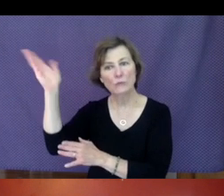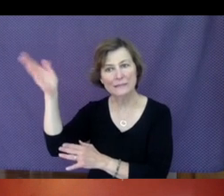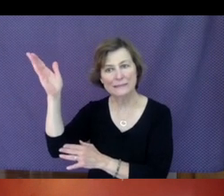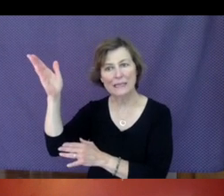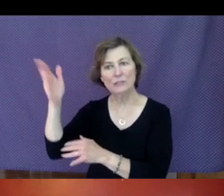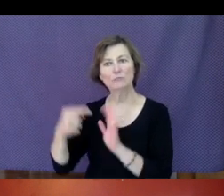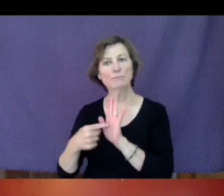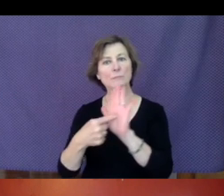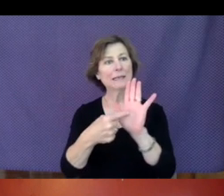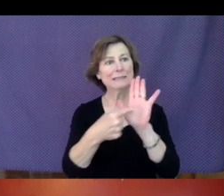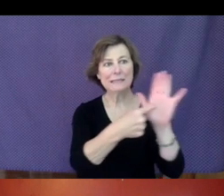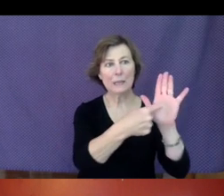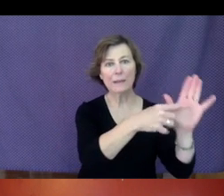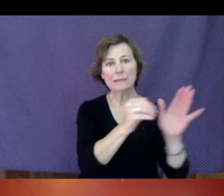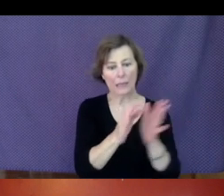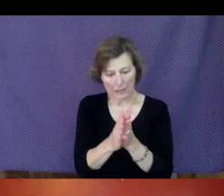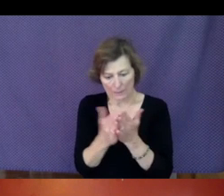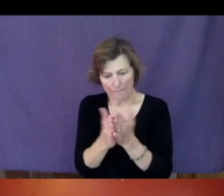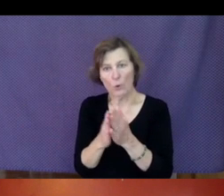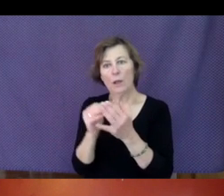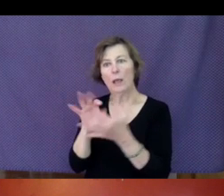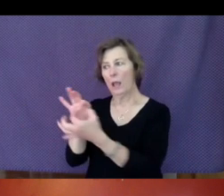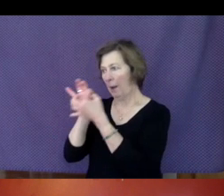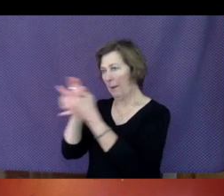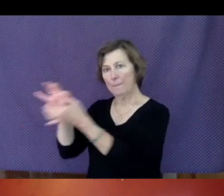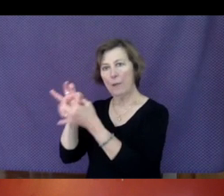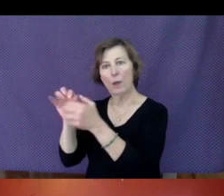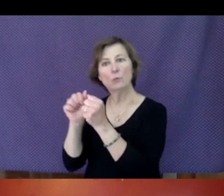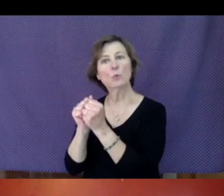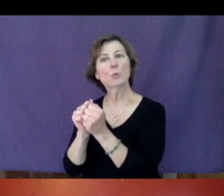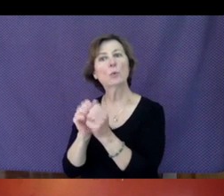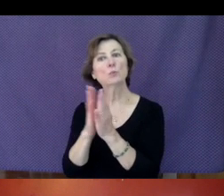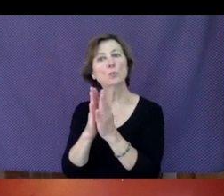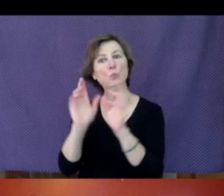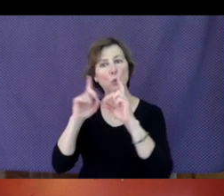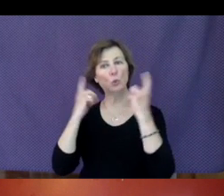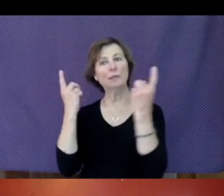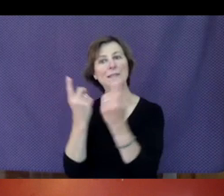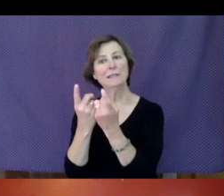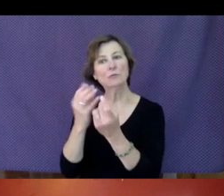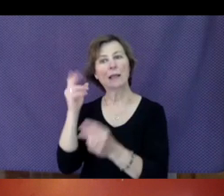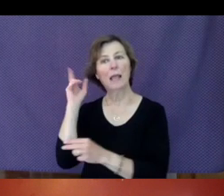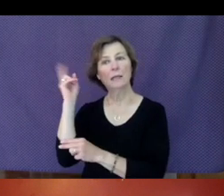And to partner with school districts and historical organizations to distribute this information